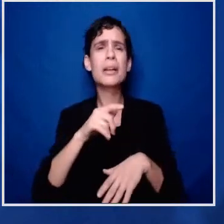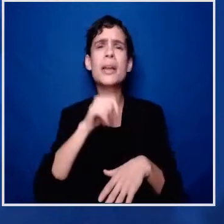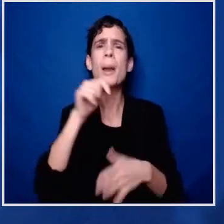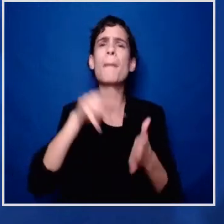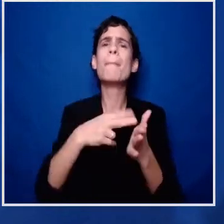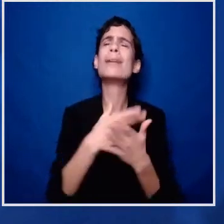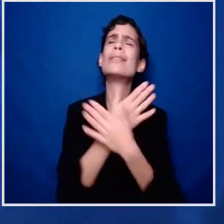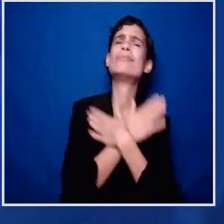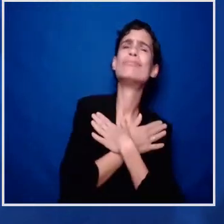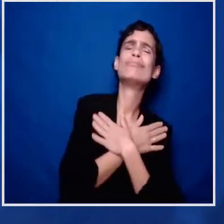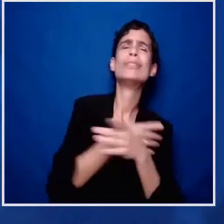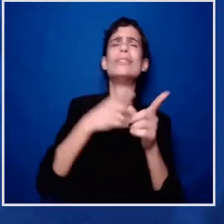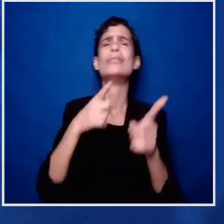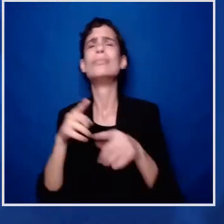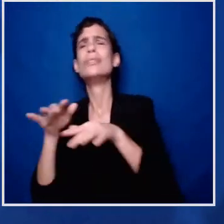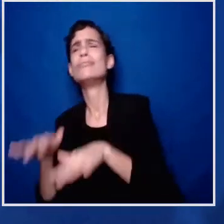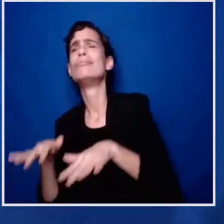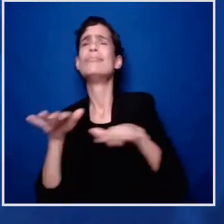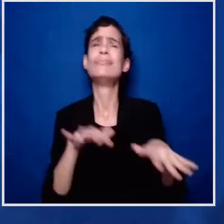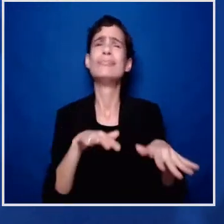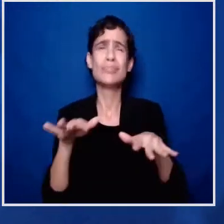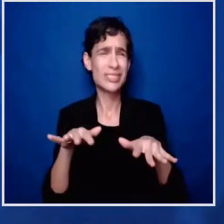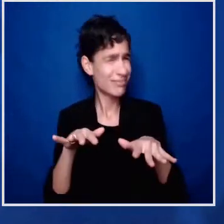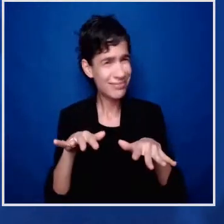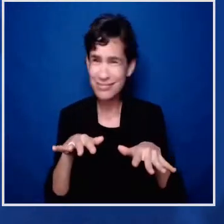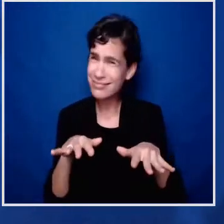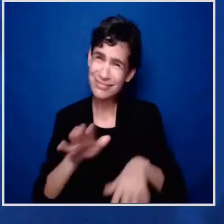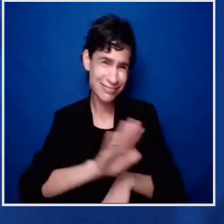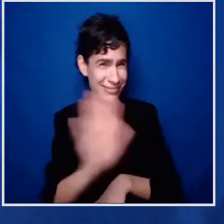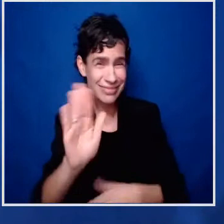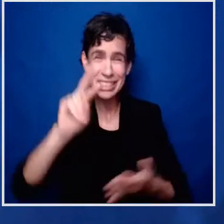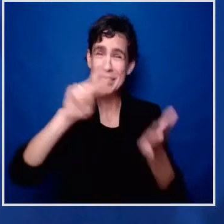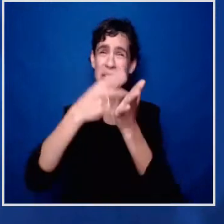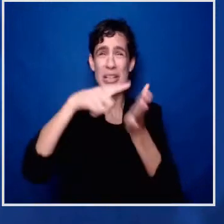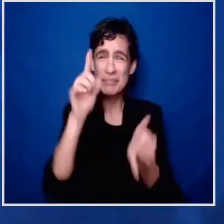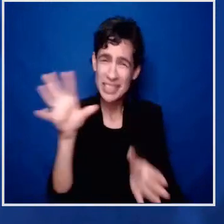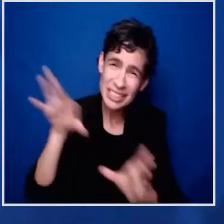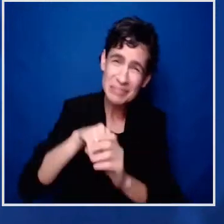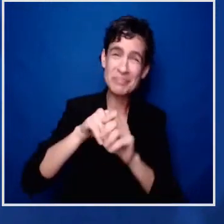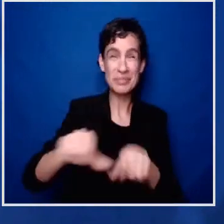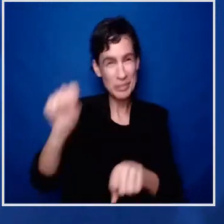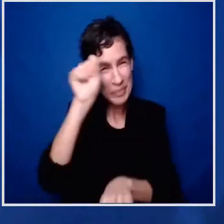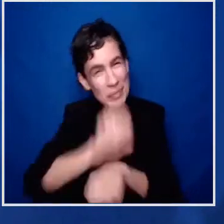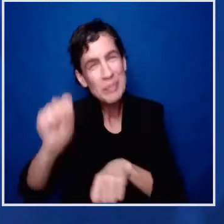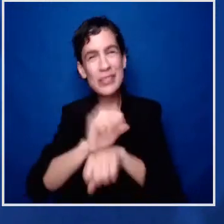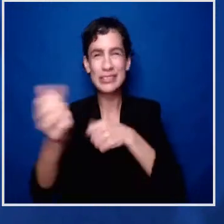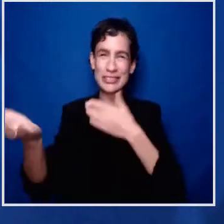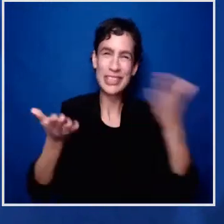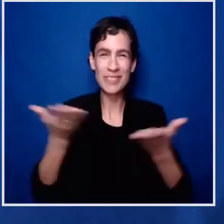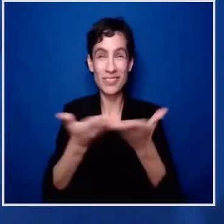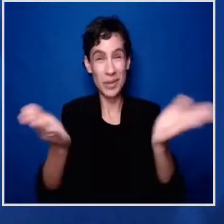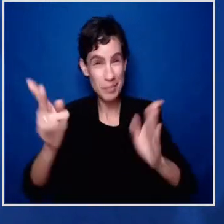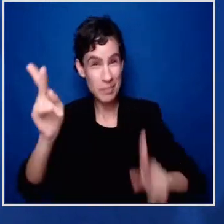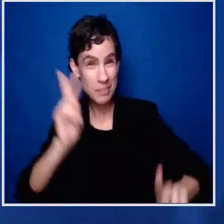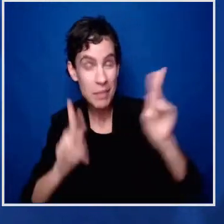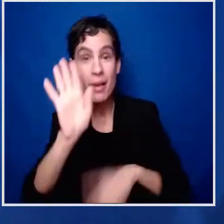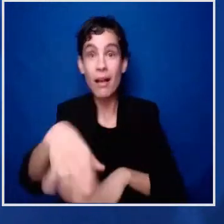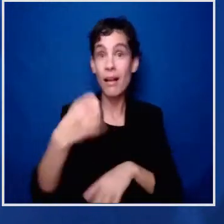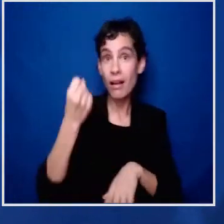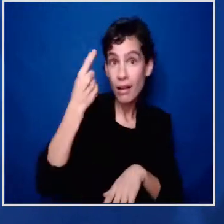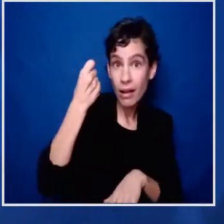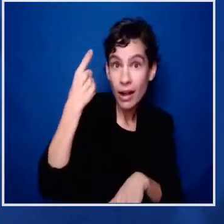TODAY IS THE MARTIN LUTHER